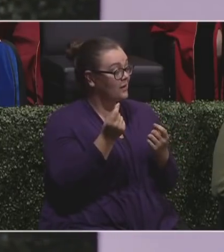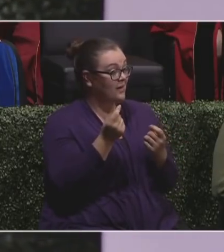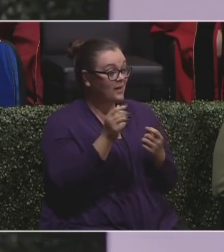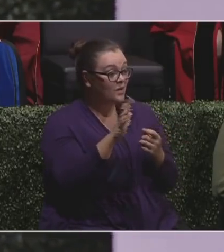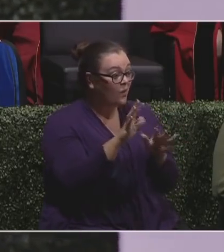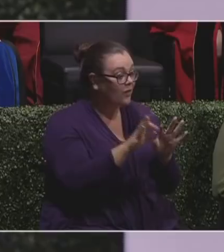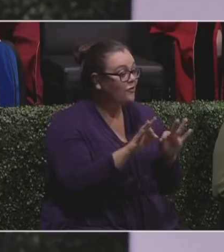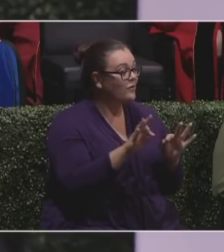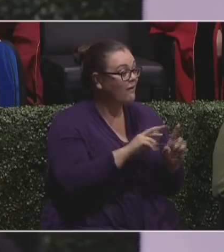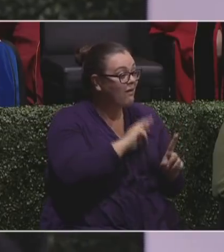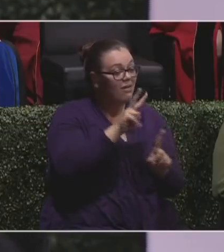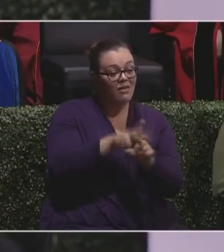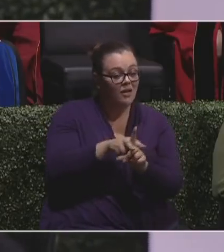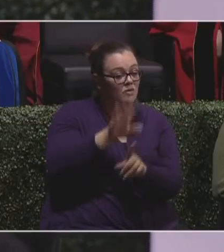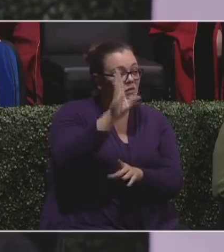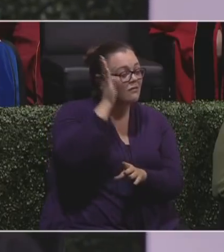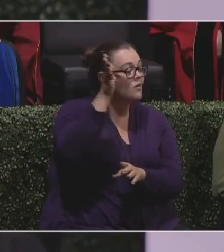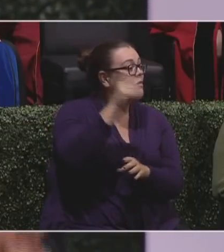AND WILL HAVE THE DIFFICULT ROLE OF MAKING CREATIVE DECISIONS.